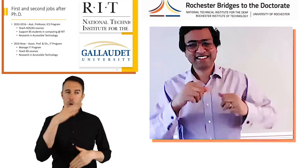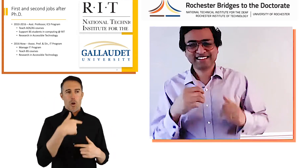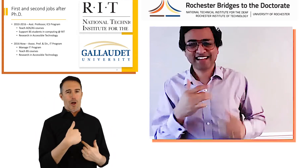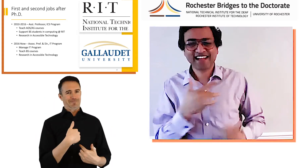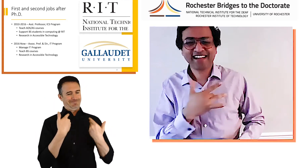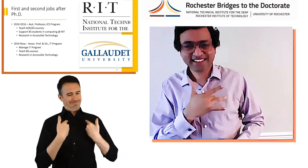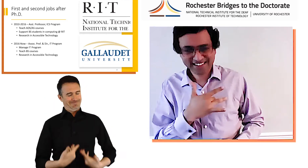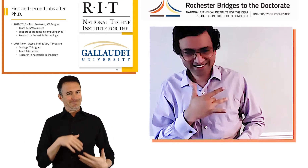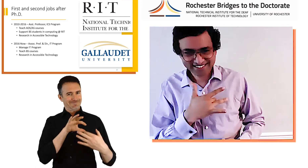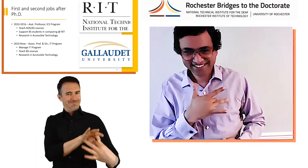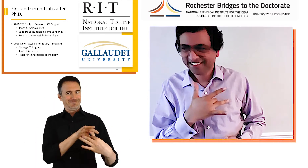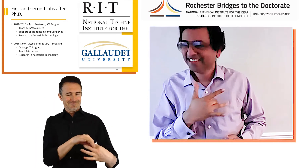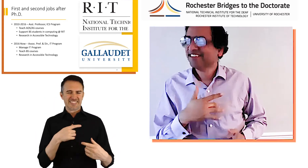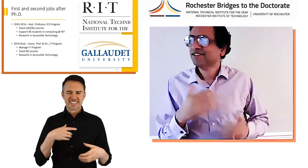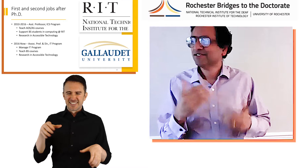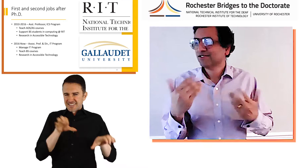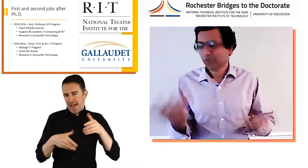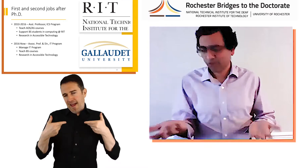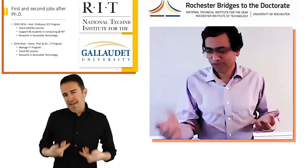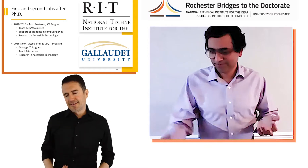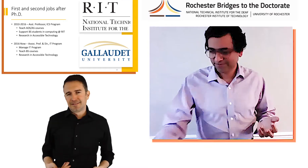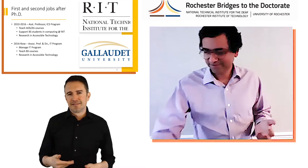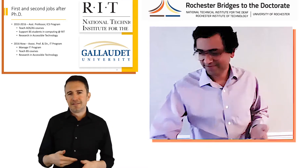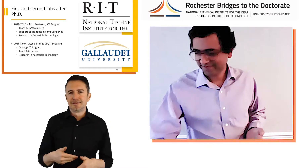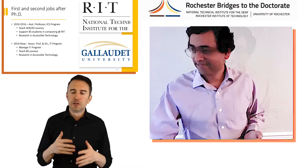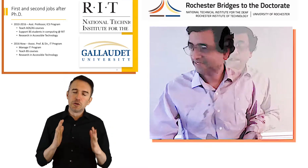to pursue my passion in science.